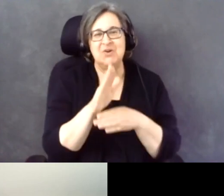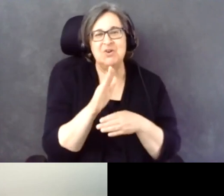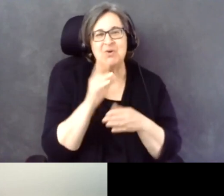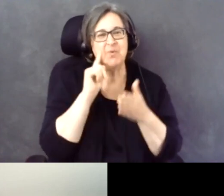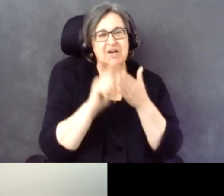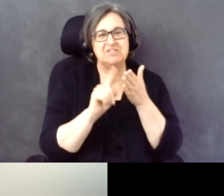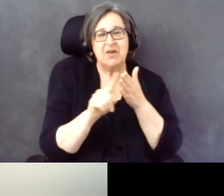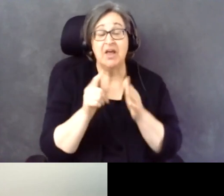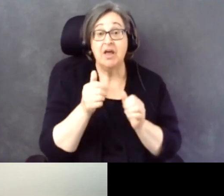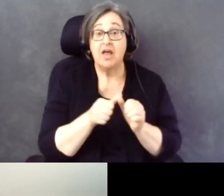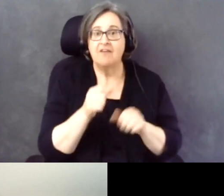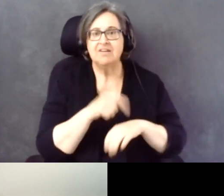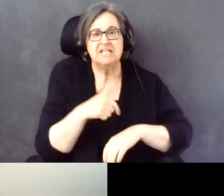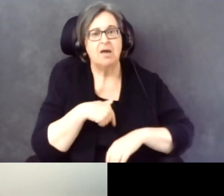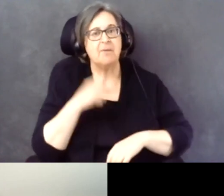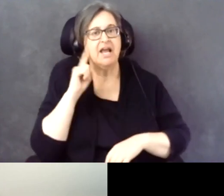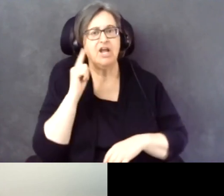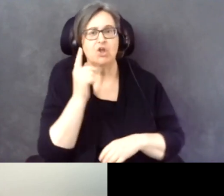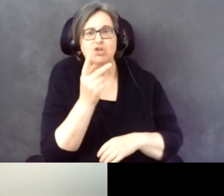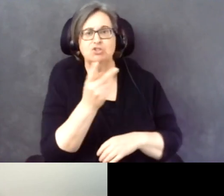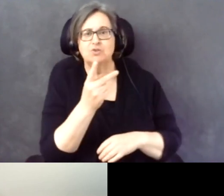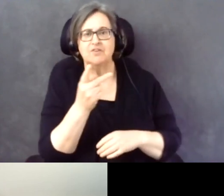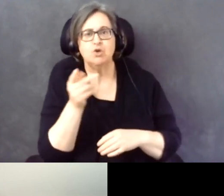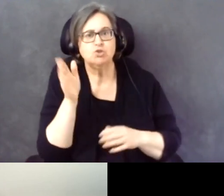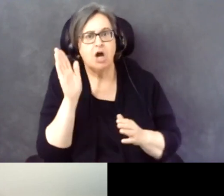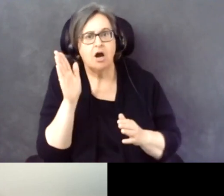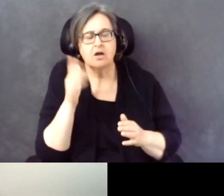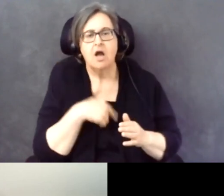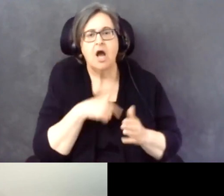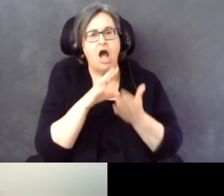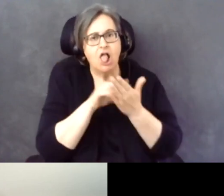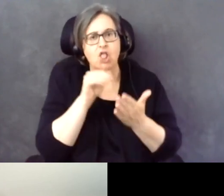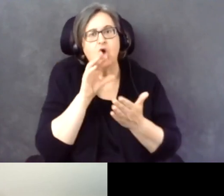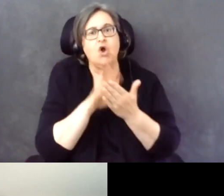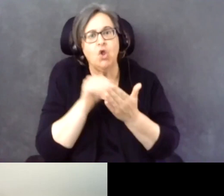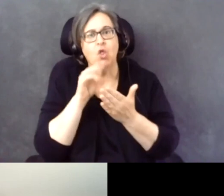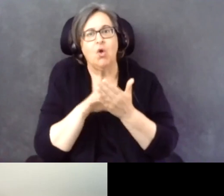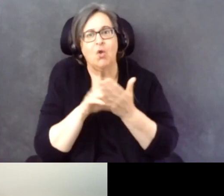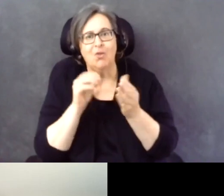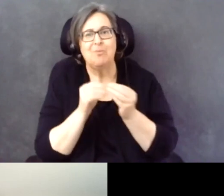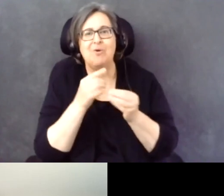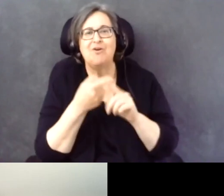Every time I hear you talk, I learn more from your research and think more about what it